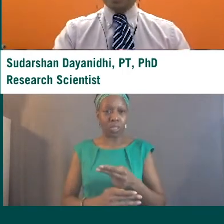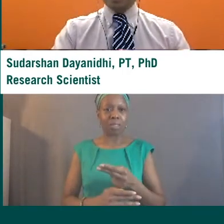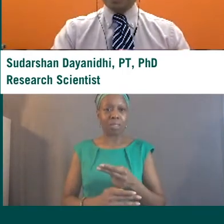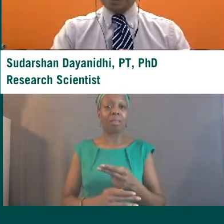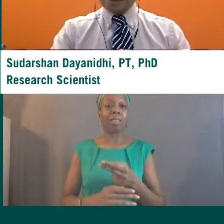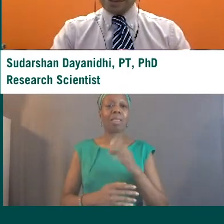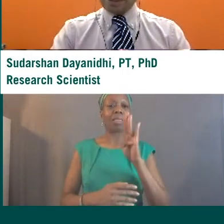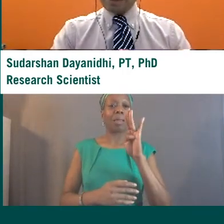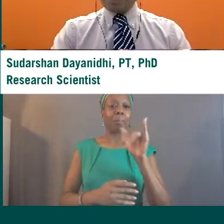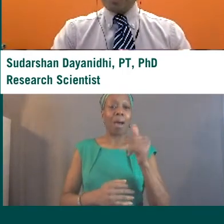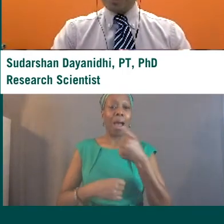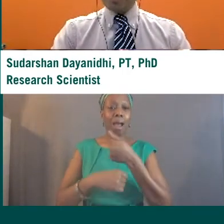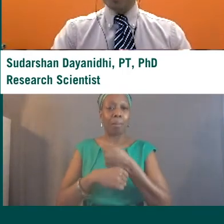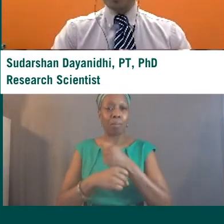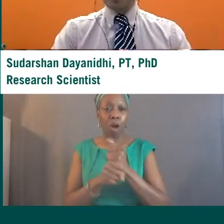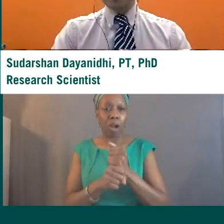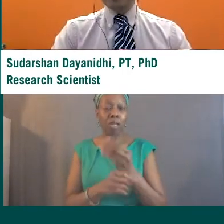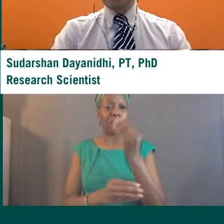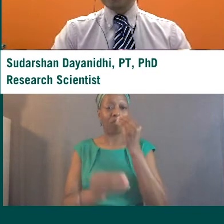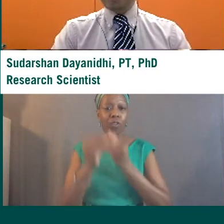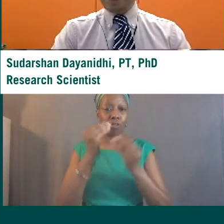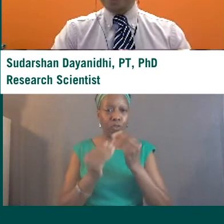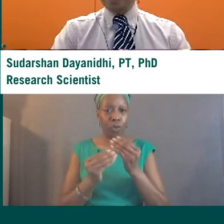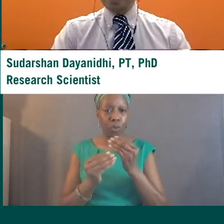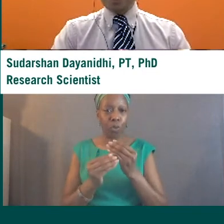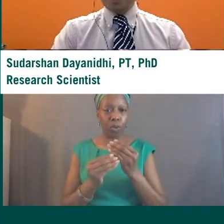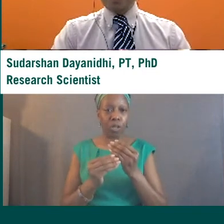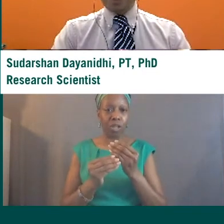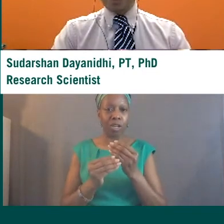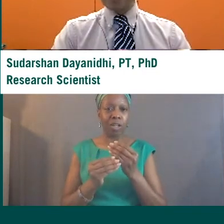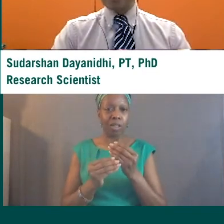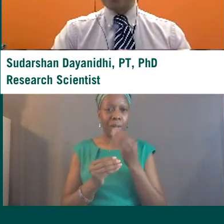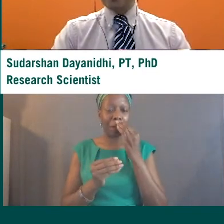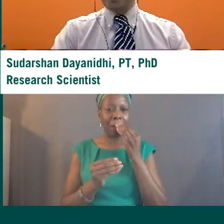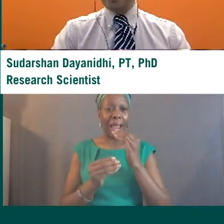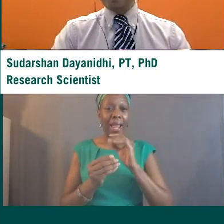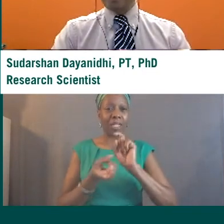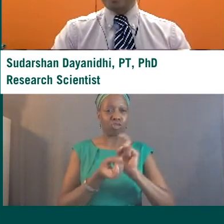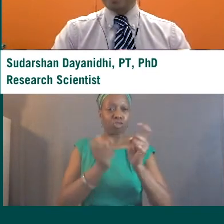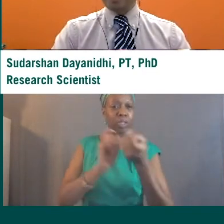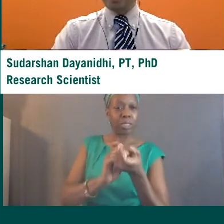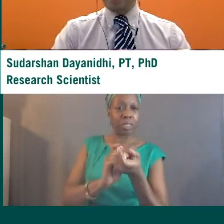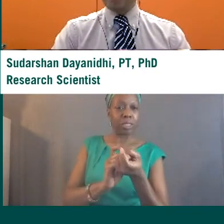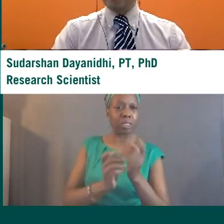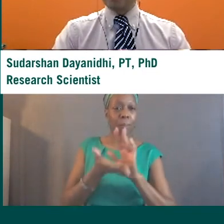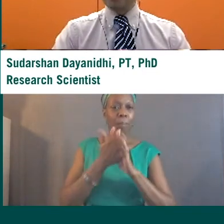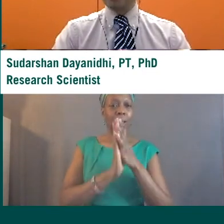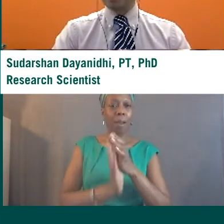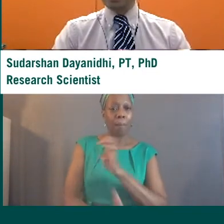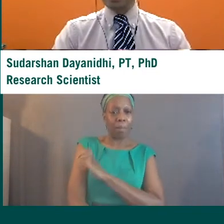in the sense that their genetics have been changed. So, we can actually treat them with a drug to be able to